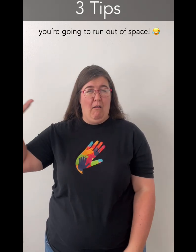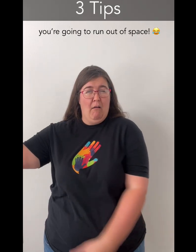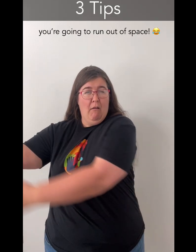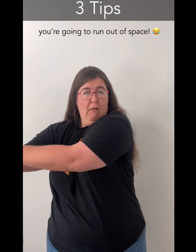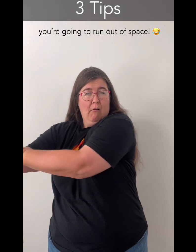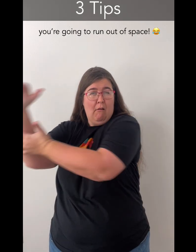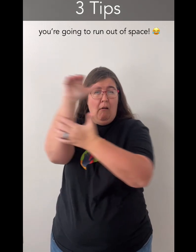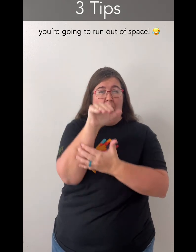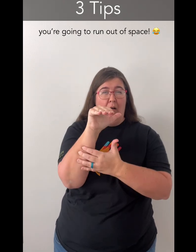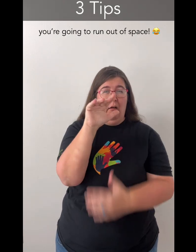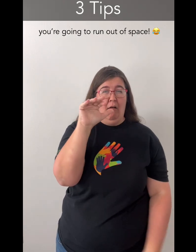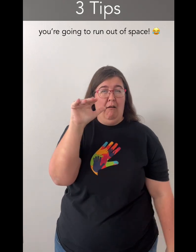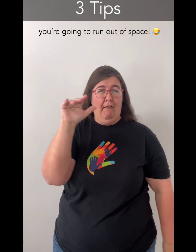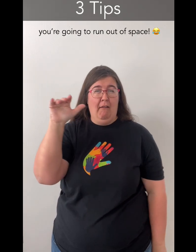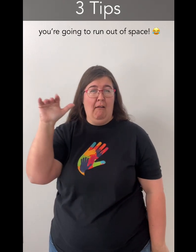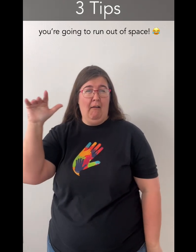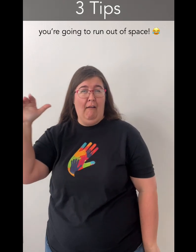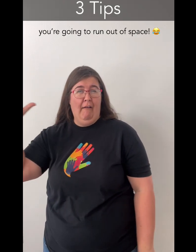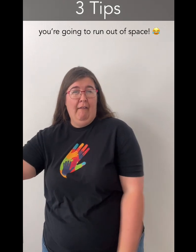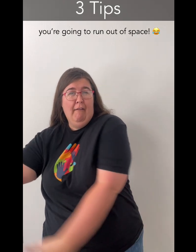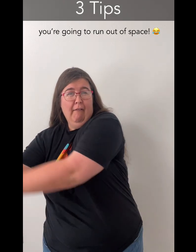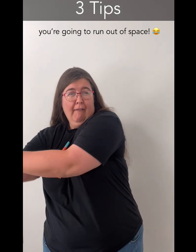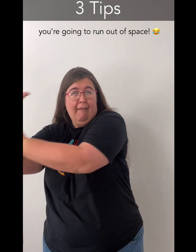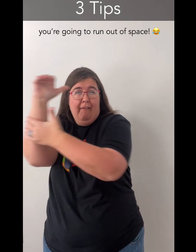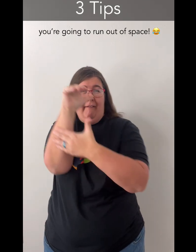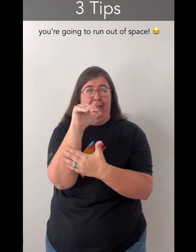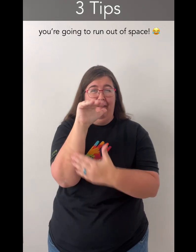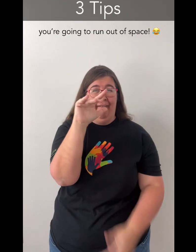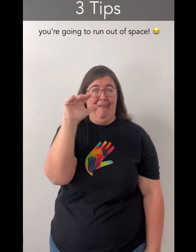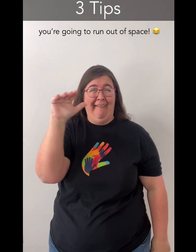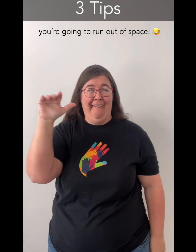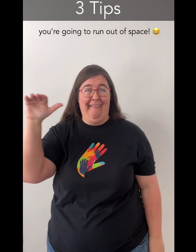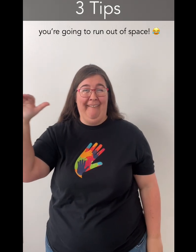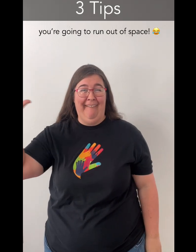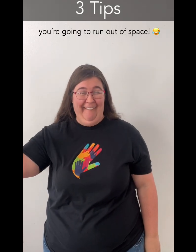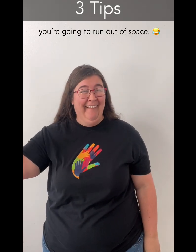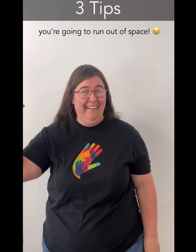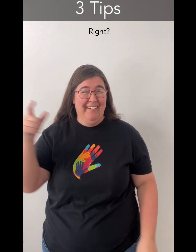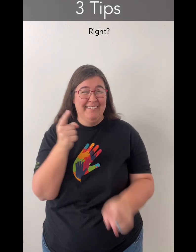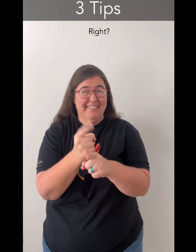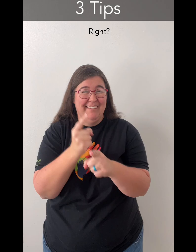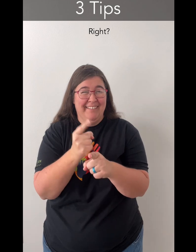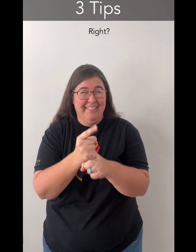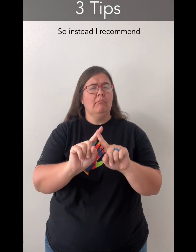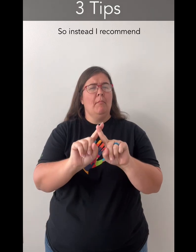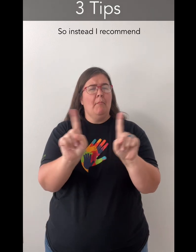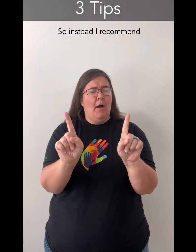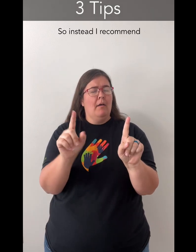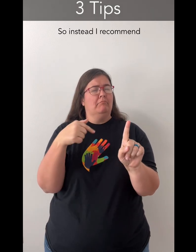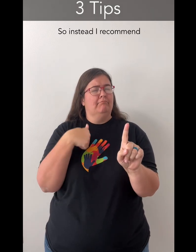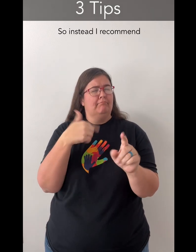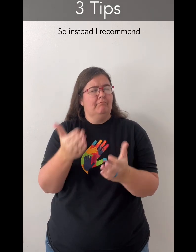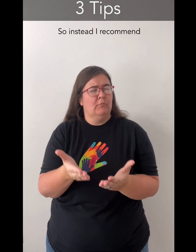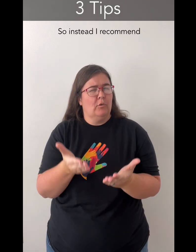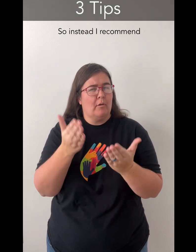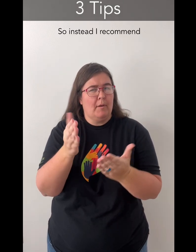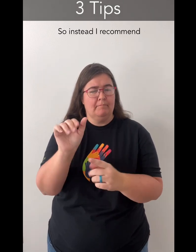you're going to run out of space! Right? So instead I recommend